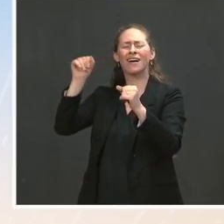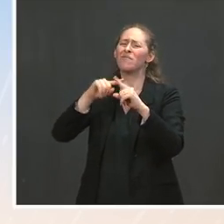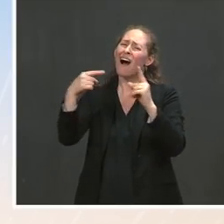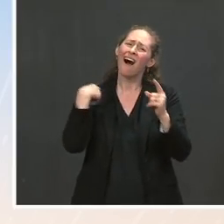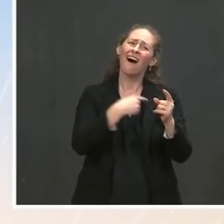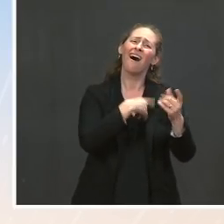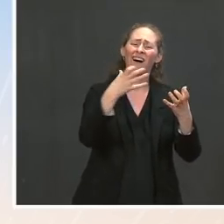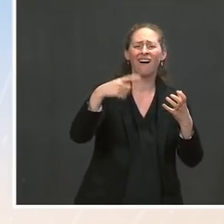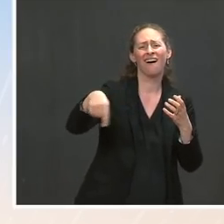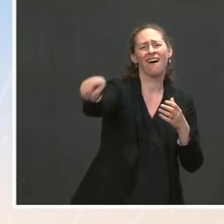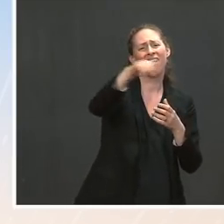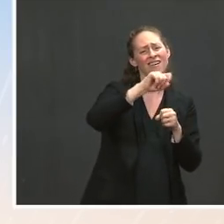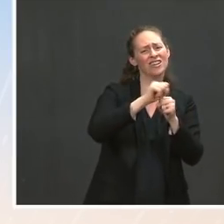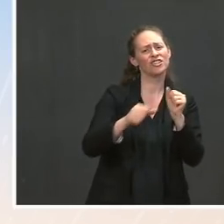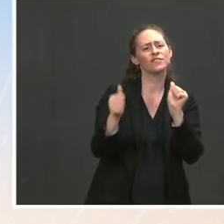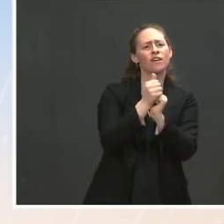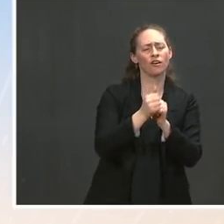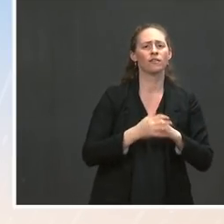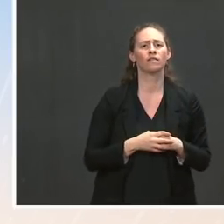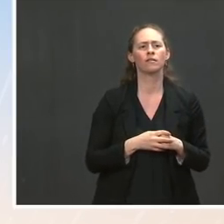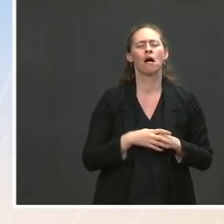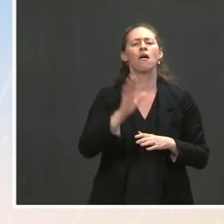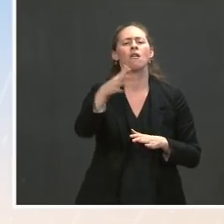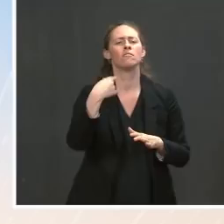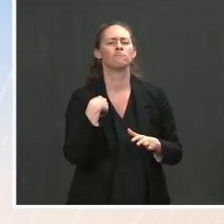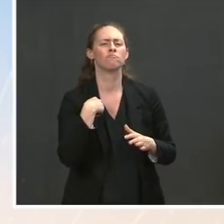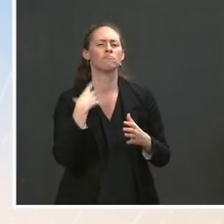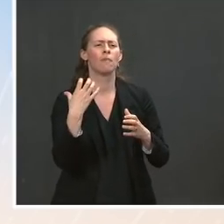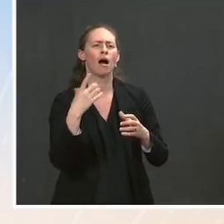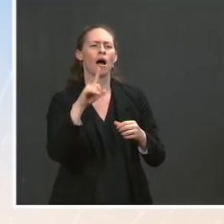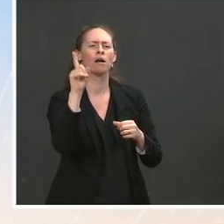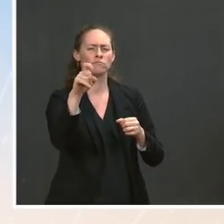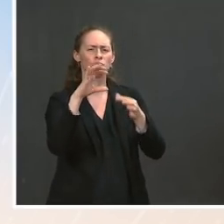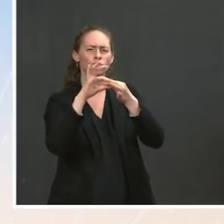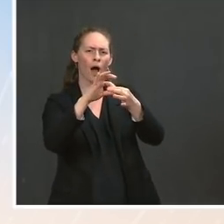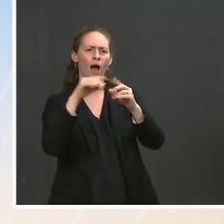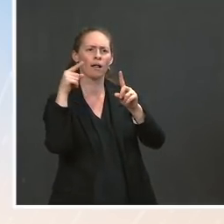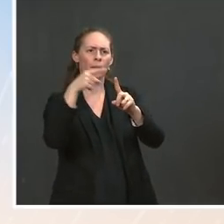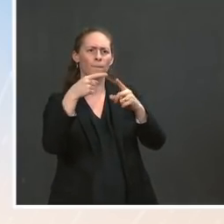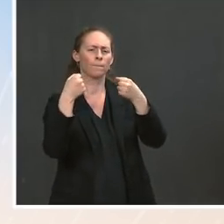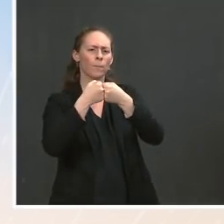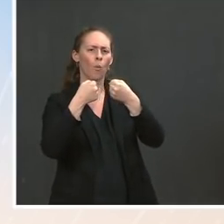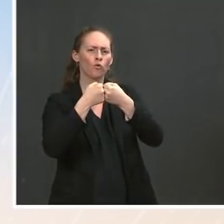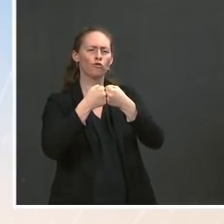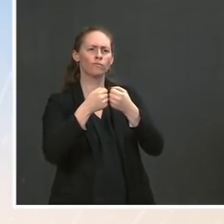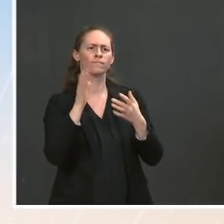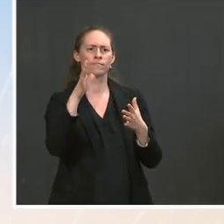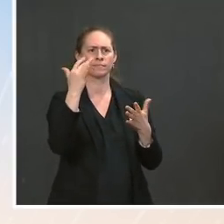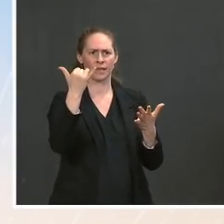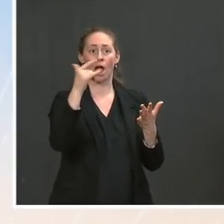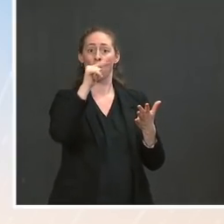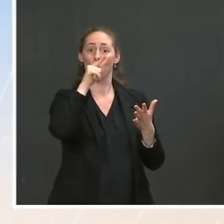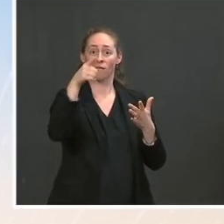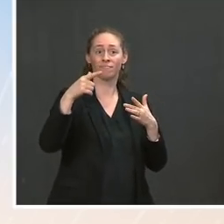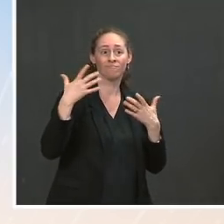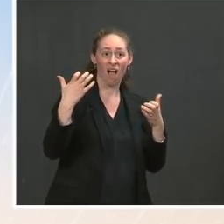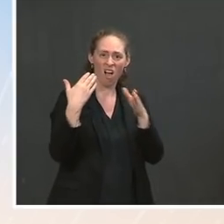has put out a statement saying this is the hightest pace of border crossing in 20 years. Yesterday, President Biden made it seem like this